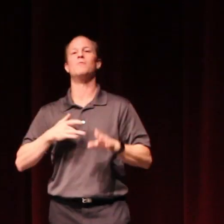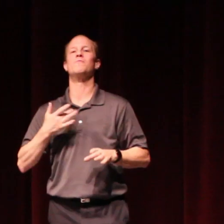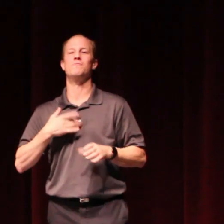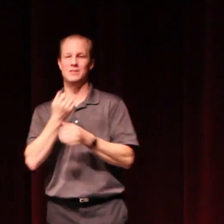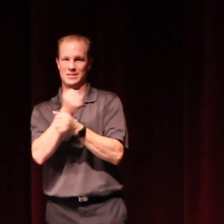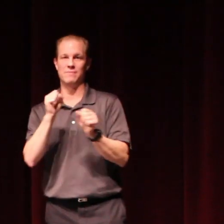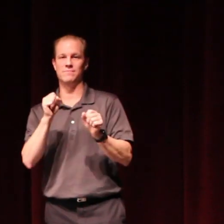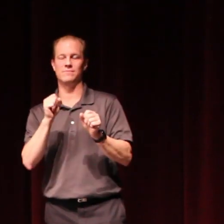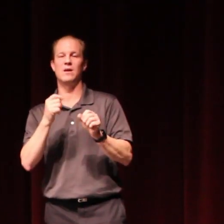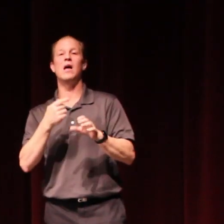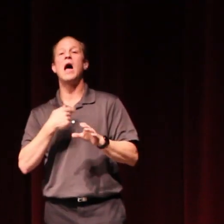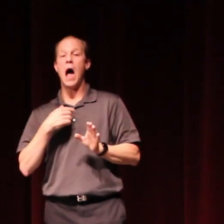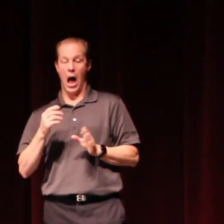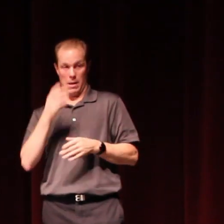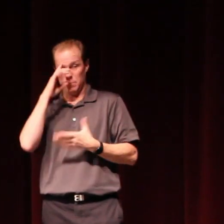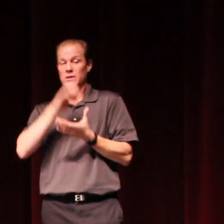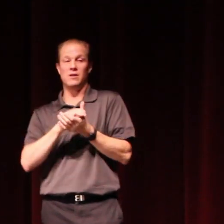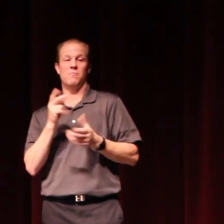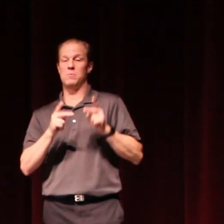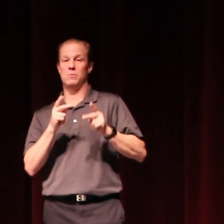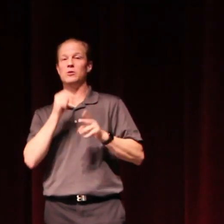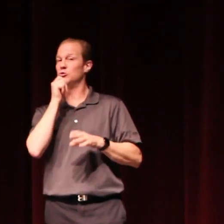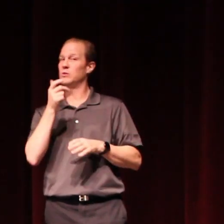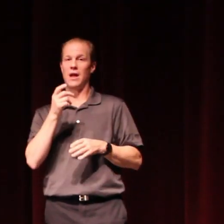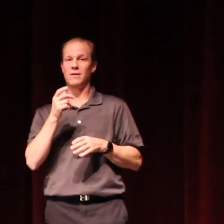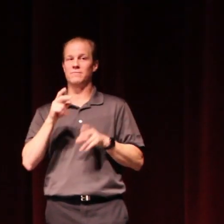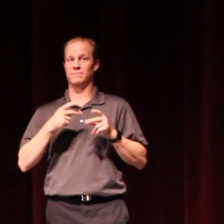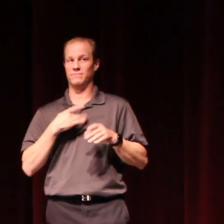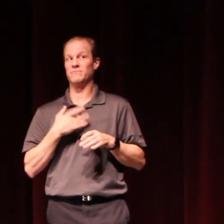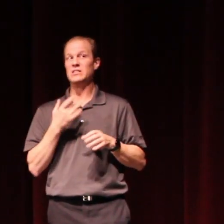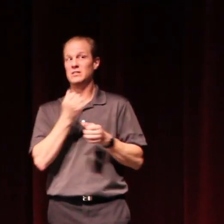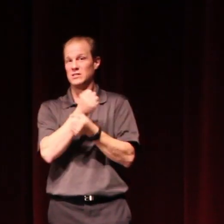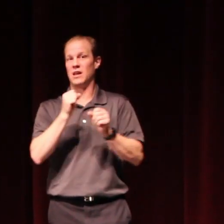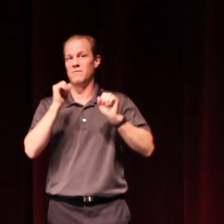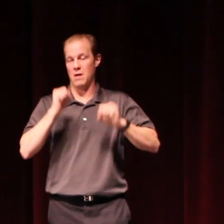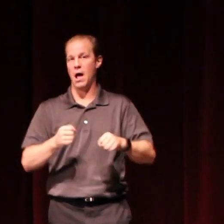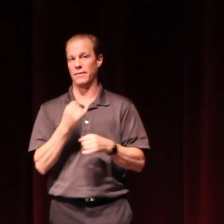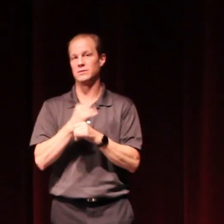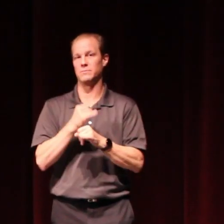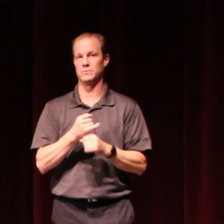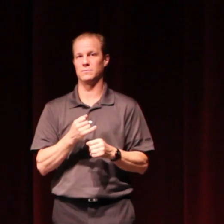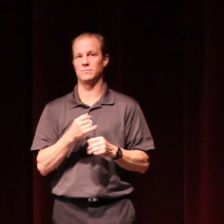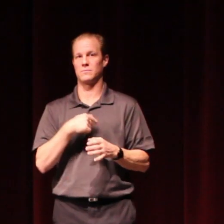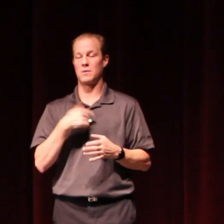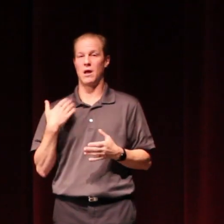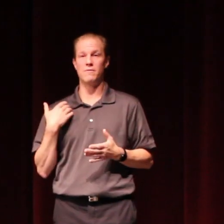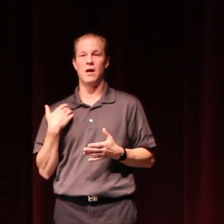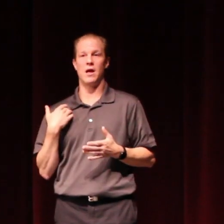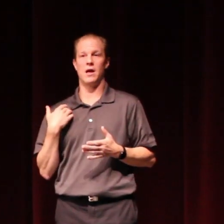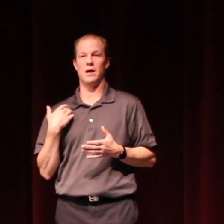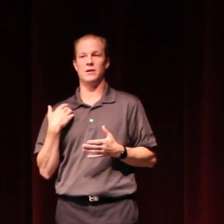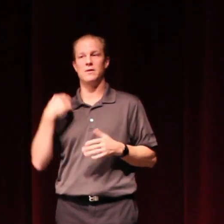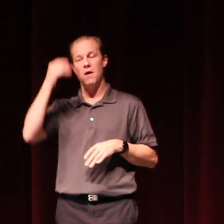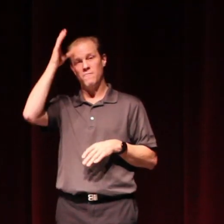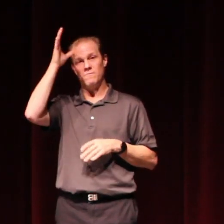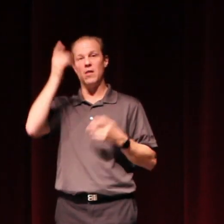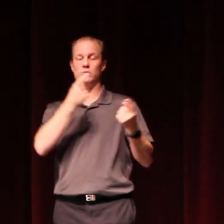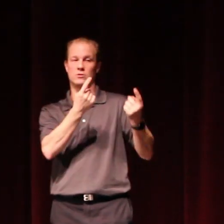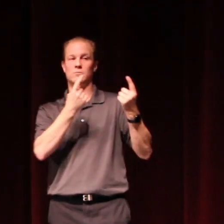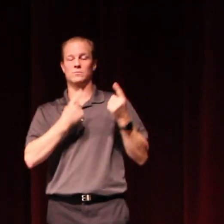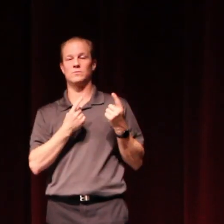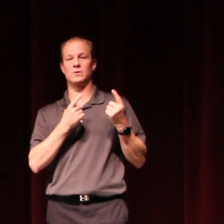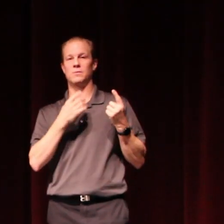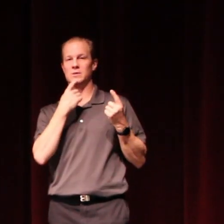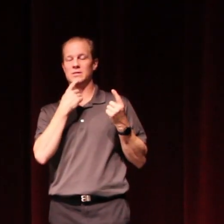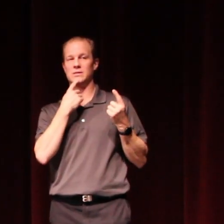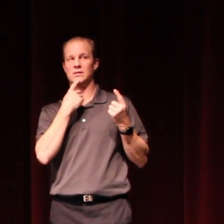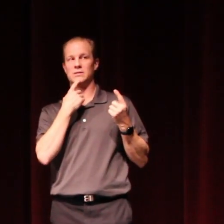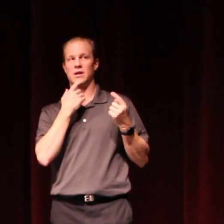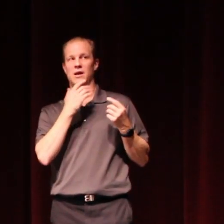feel safe on this campus. I've had fathers come up to me and say their young girls that are in high